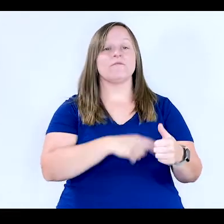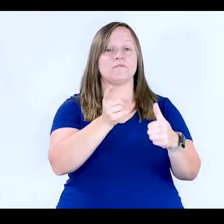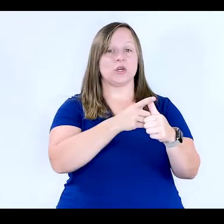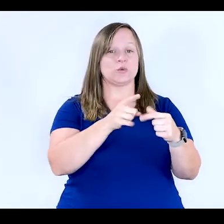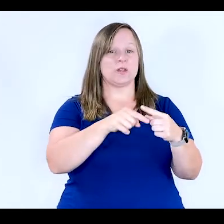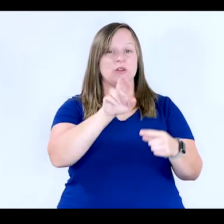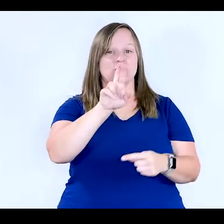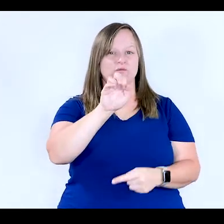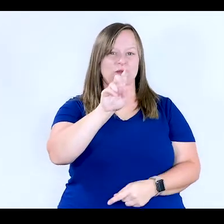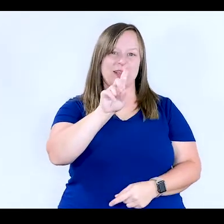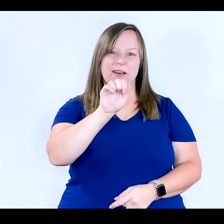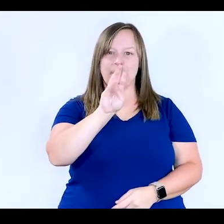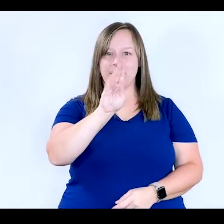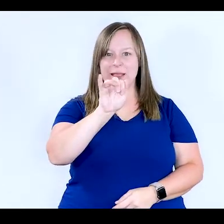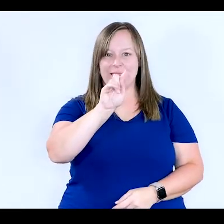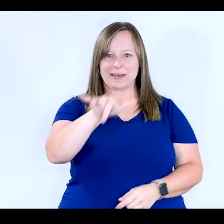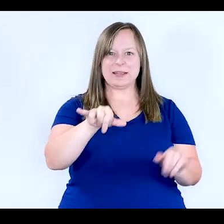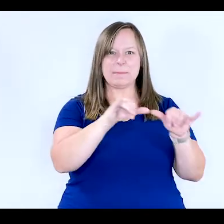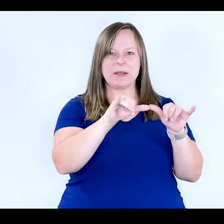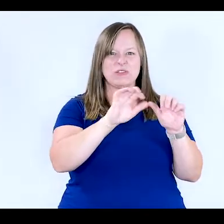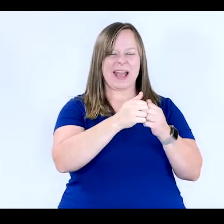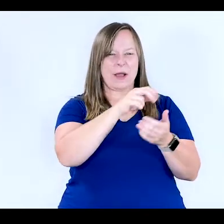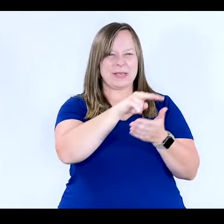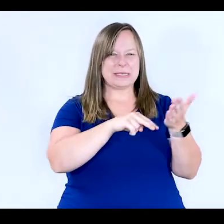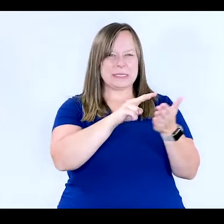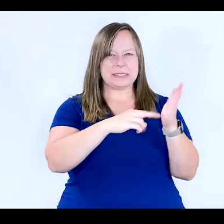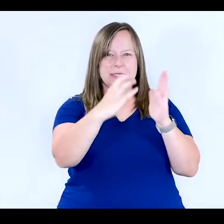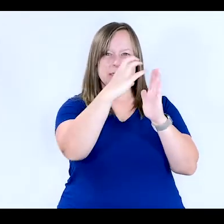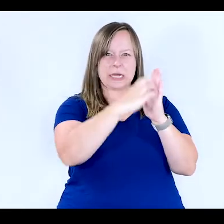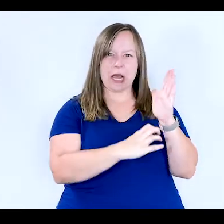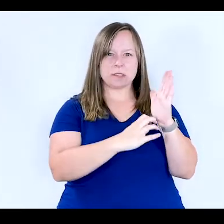the first one is readability, which is the measure of how easy a piece of text